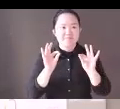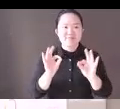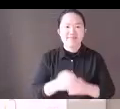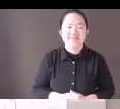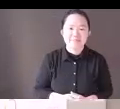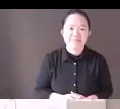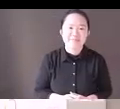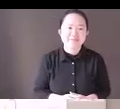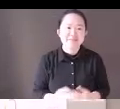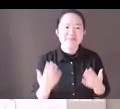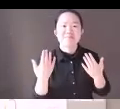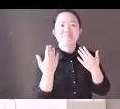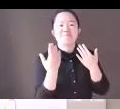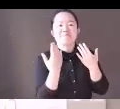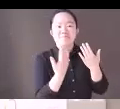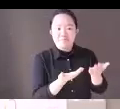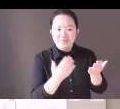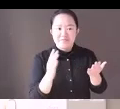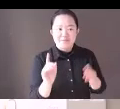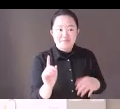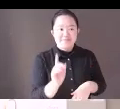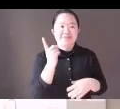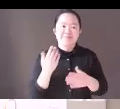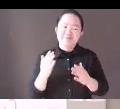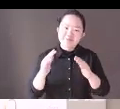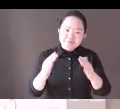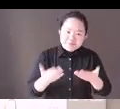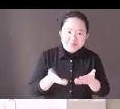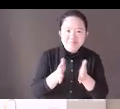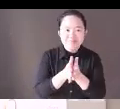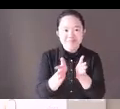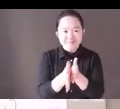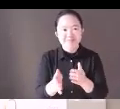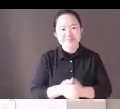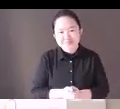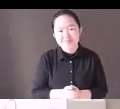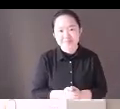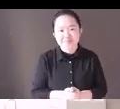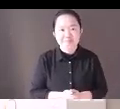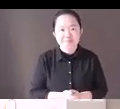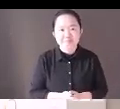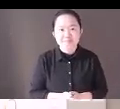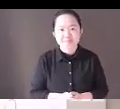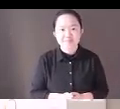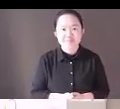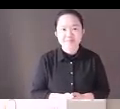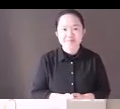and H kick us all off today and um and so on we have asked mikah hin who is the head of delivery